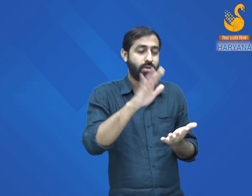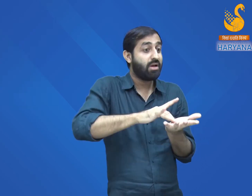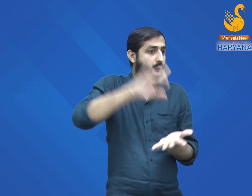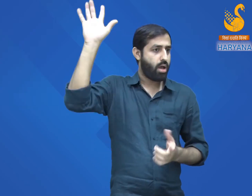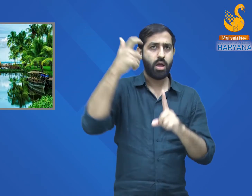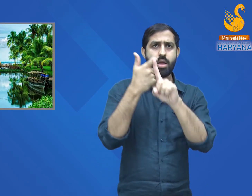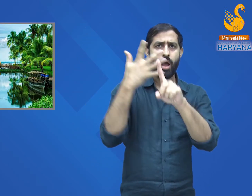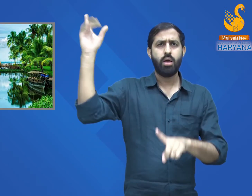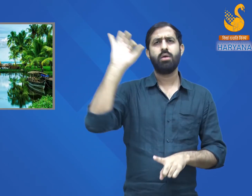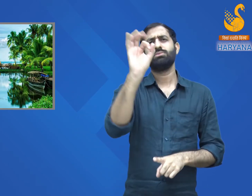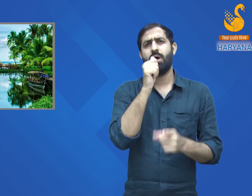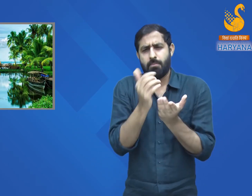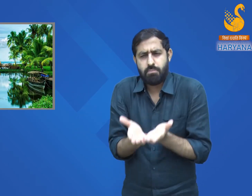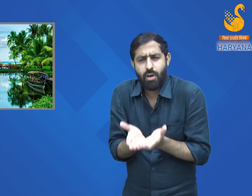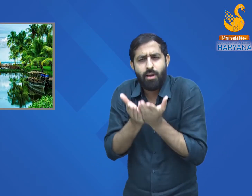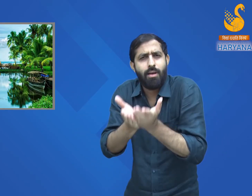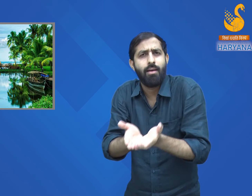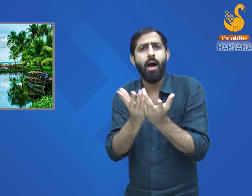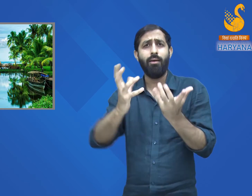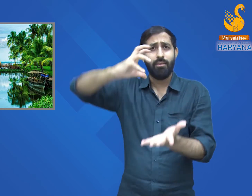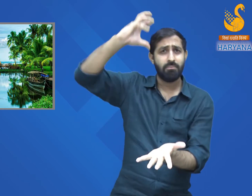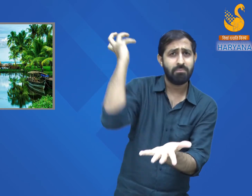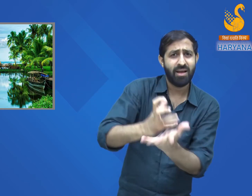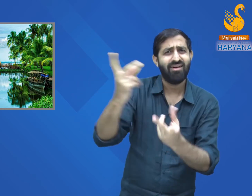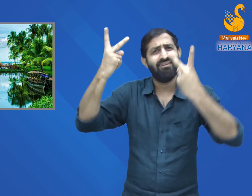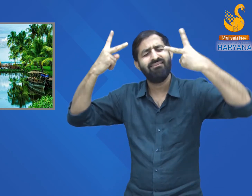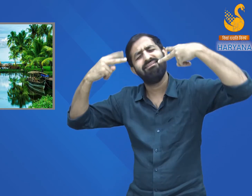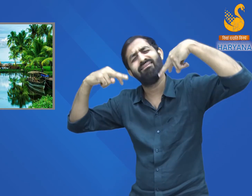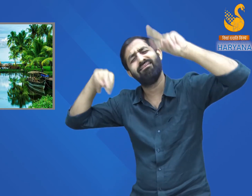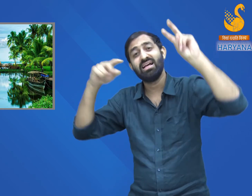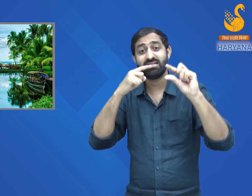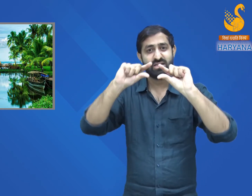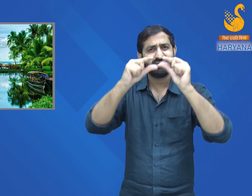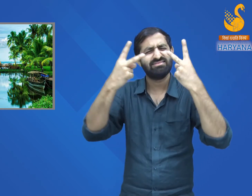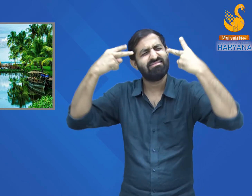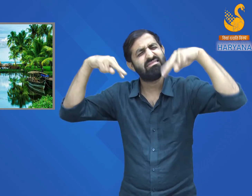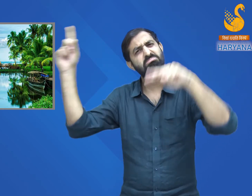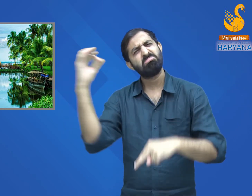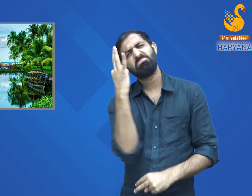Similarly we talk about Kerala's bounty of backwaters and its specialty in many things.